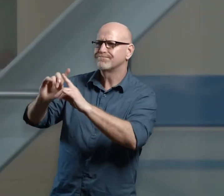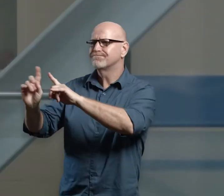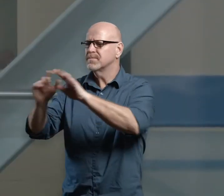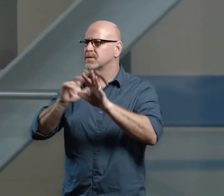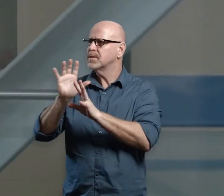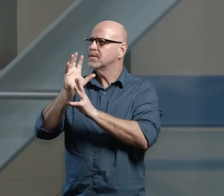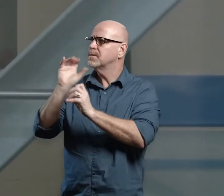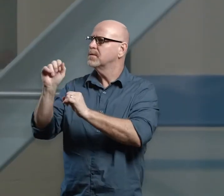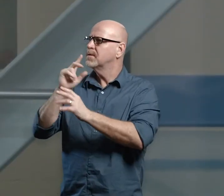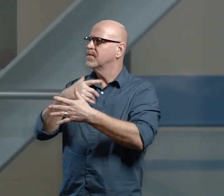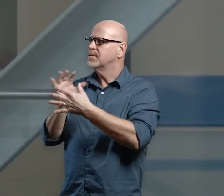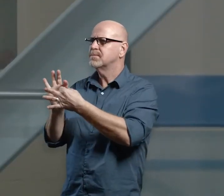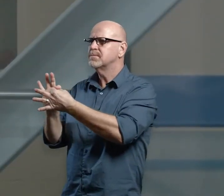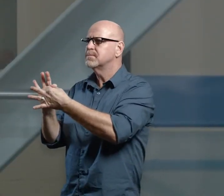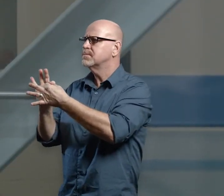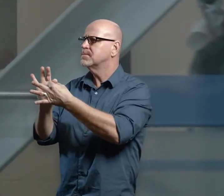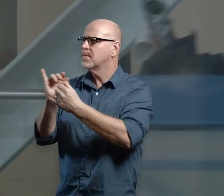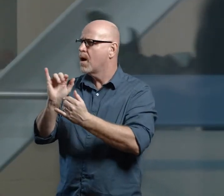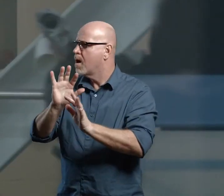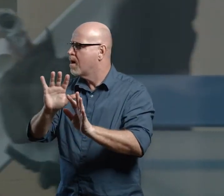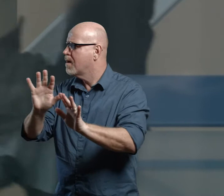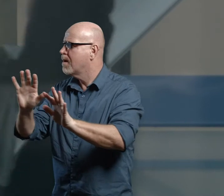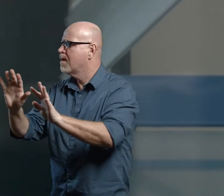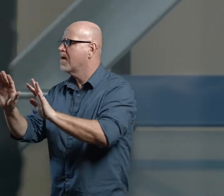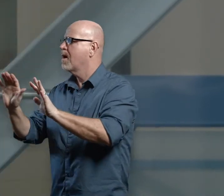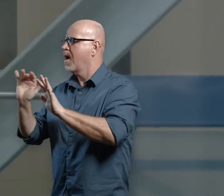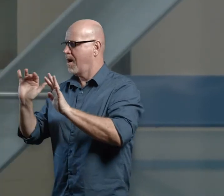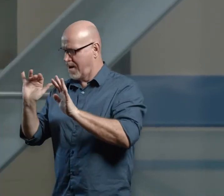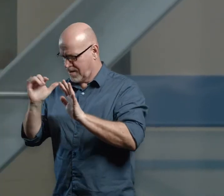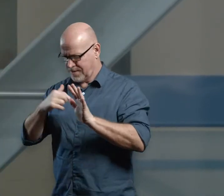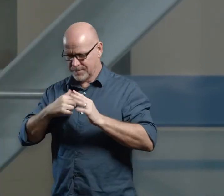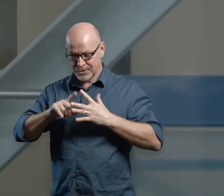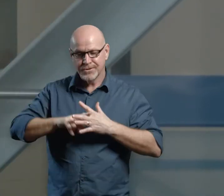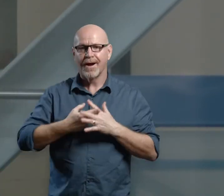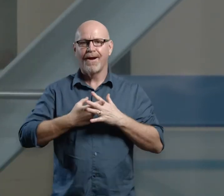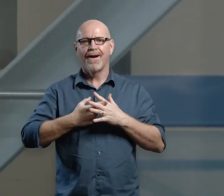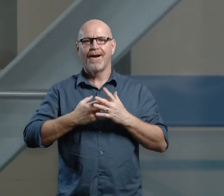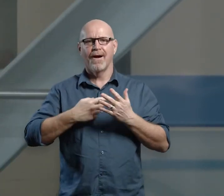informs how I program all Tangled’s events.